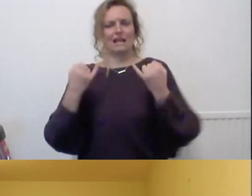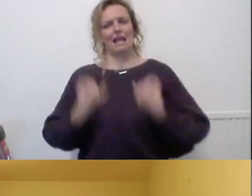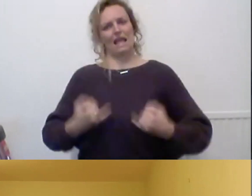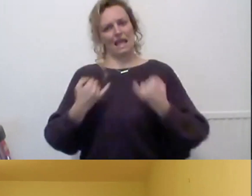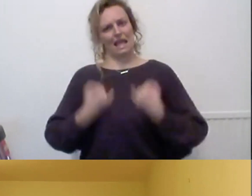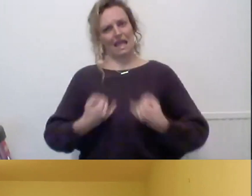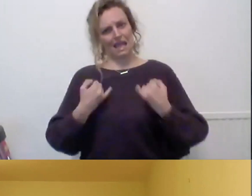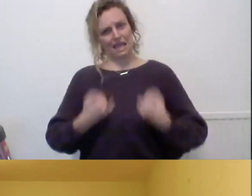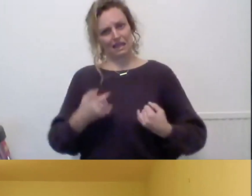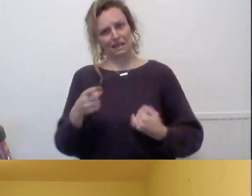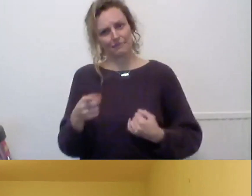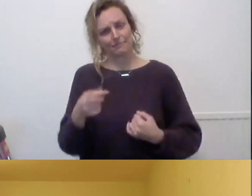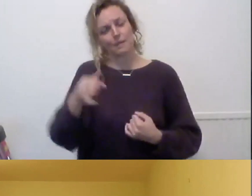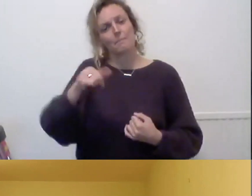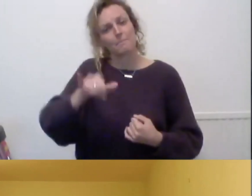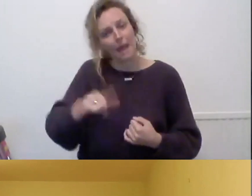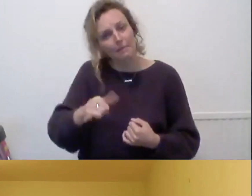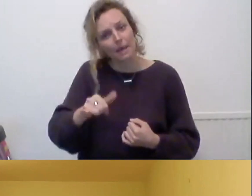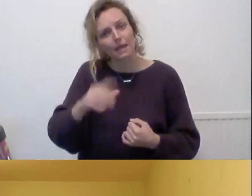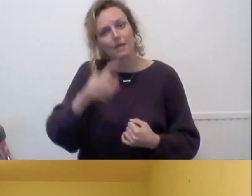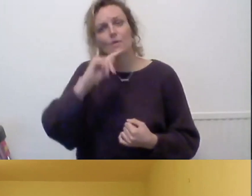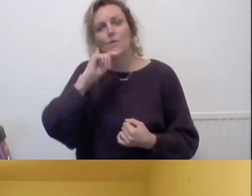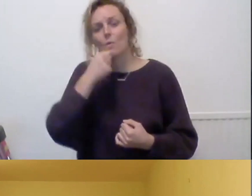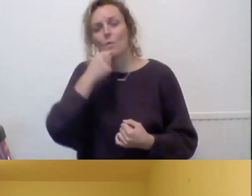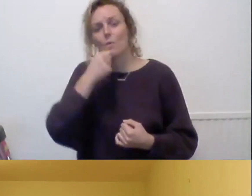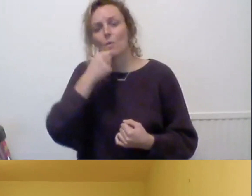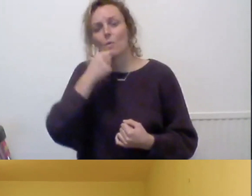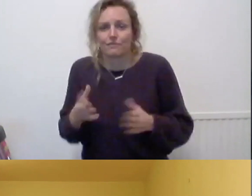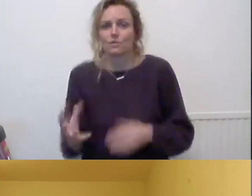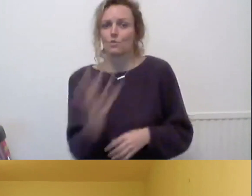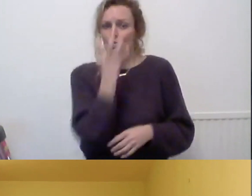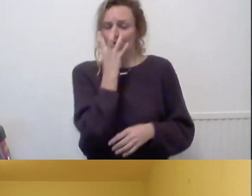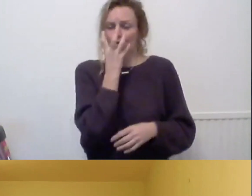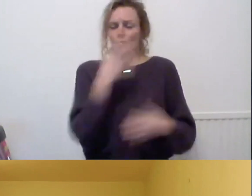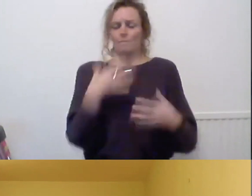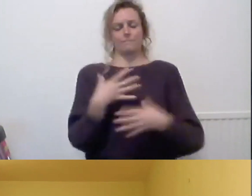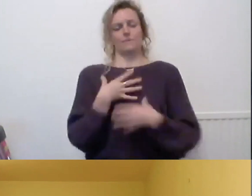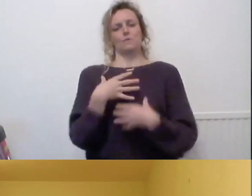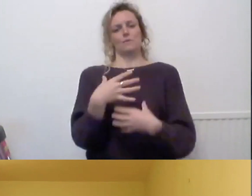They may get on oxygen treatment, they may get on a ventilator,